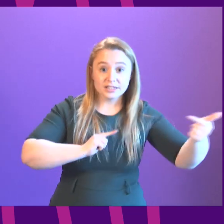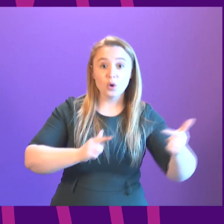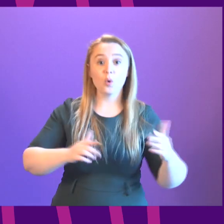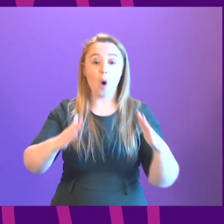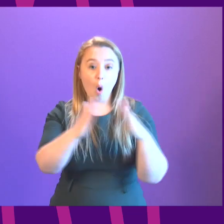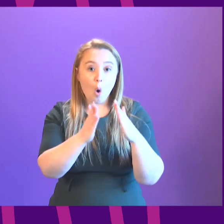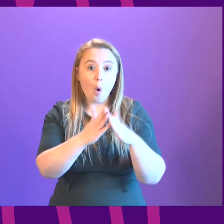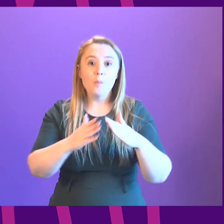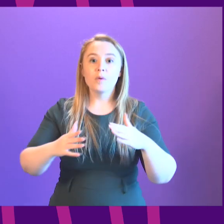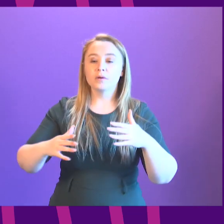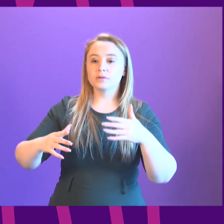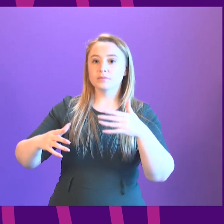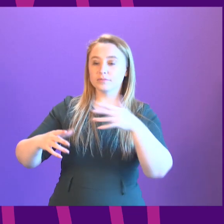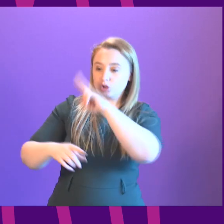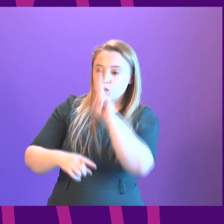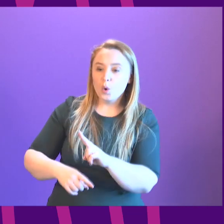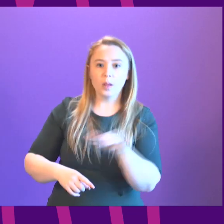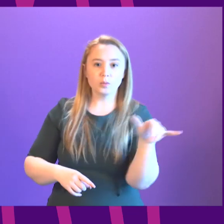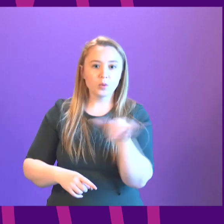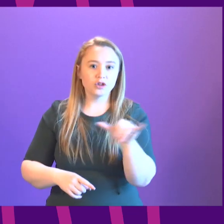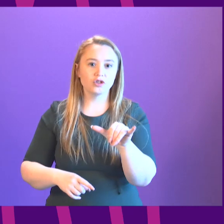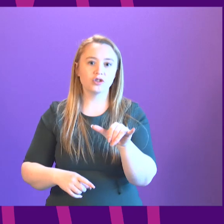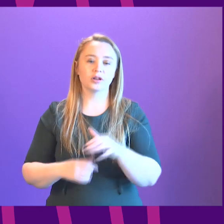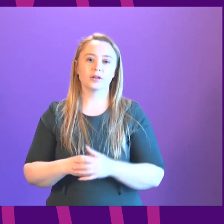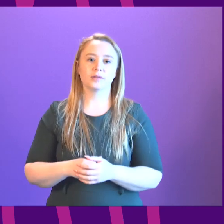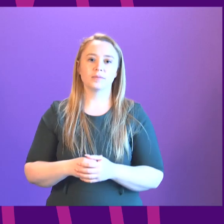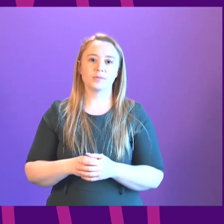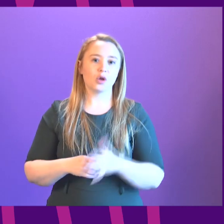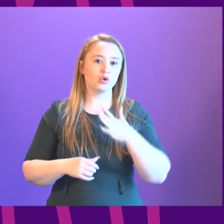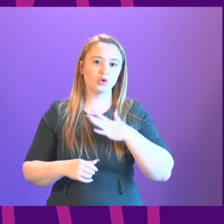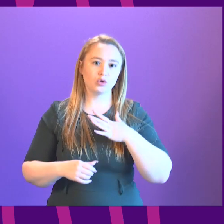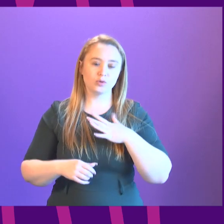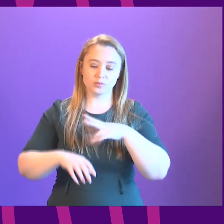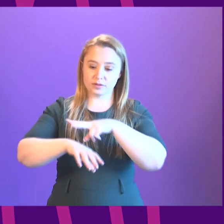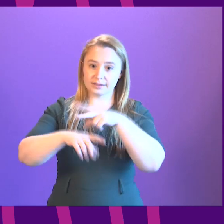to be the case. We will not compromise or gamble with the safety of teachers and young